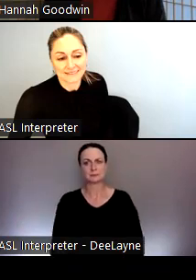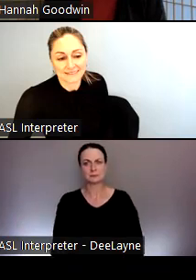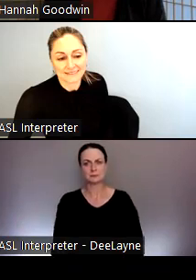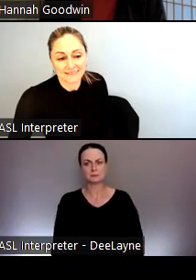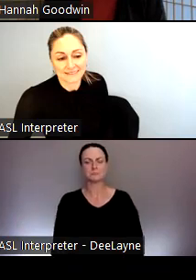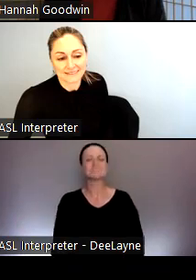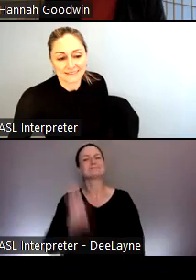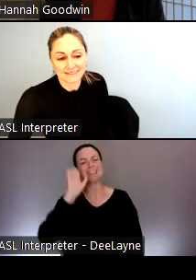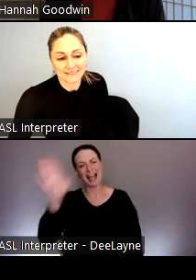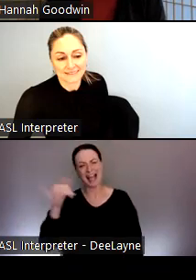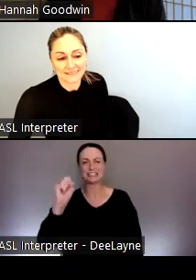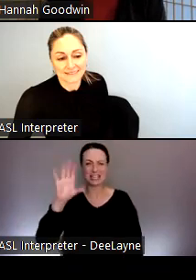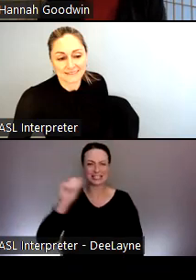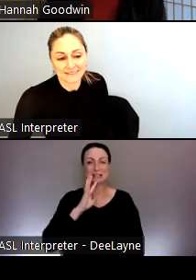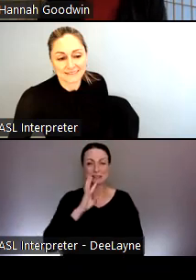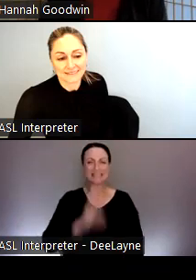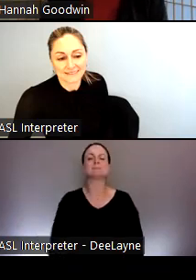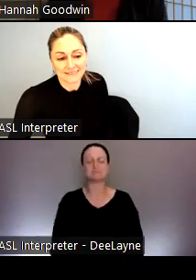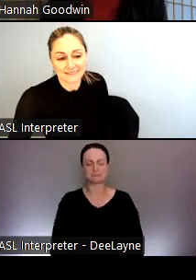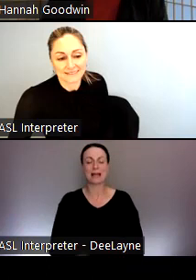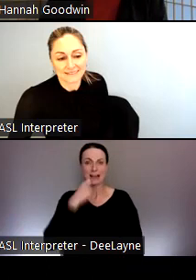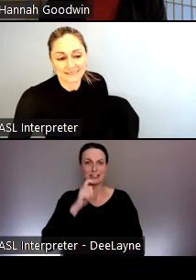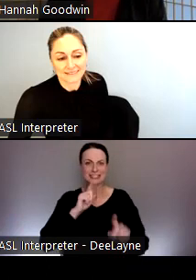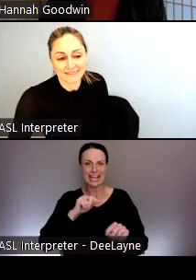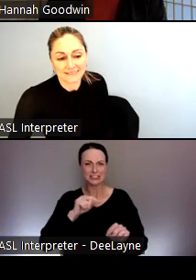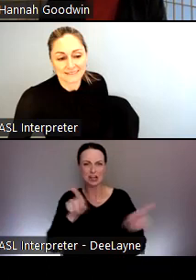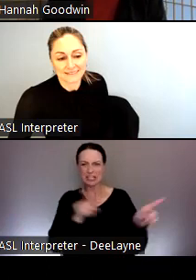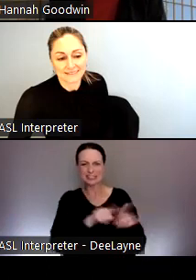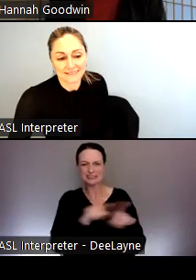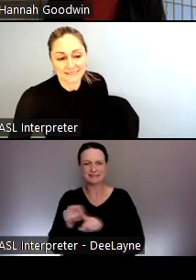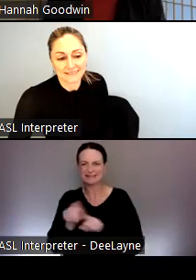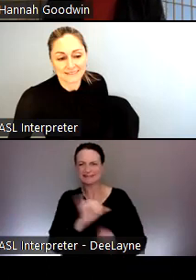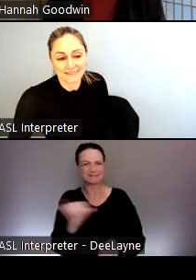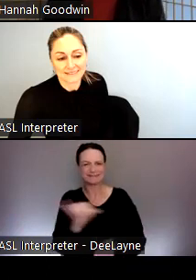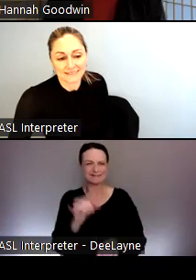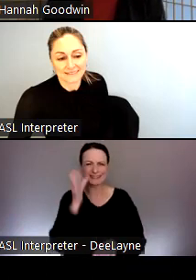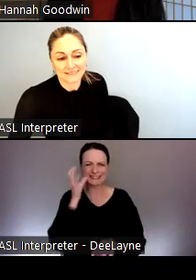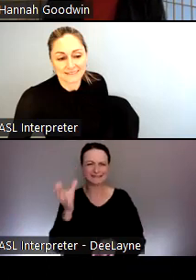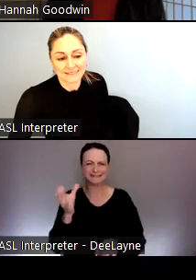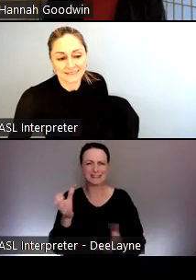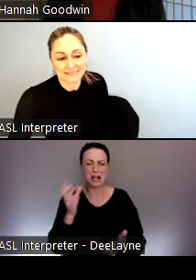[Jessica] Hi everyone, this is Jessica again. I just answered another similar question about compensation for presenters.